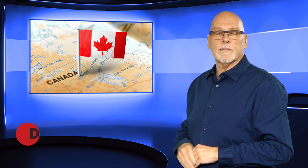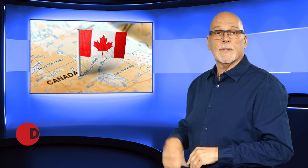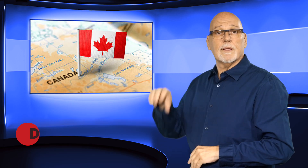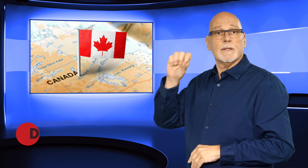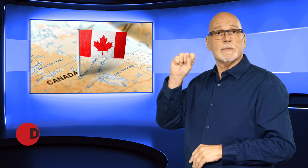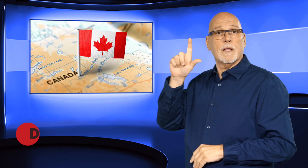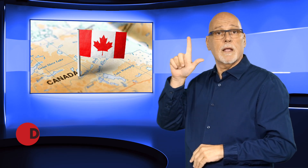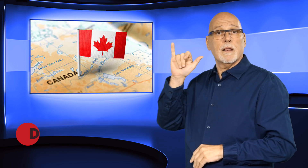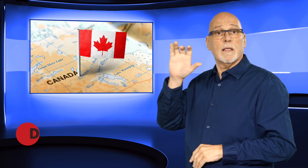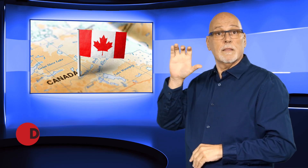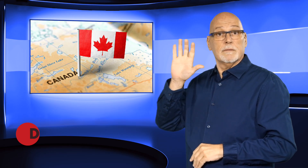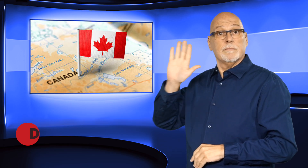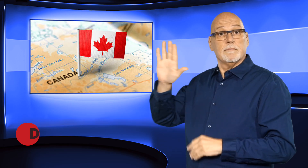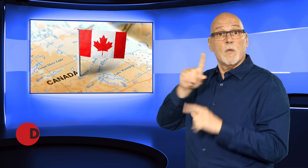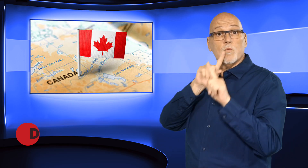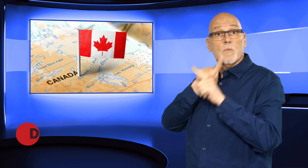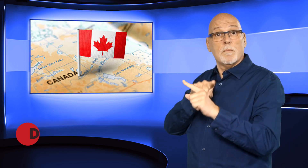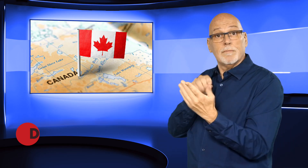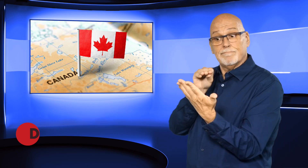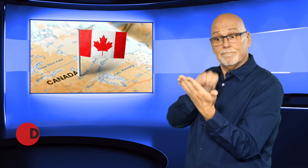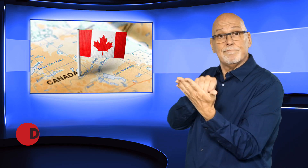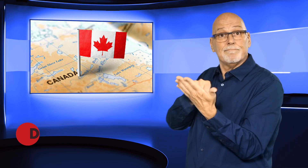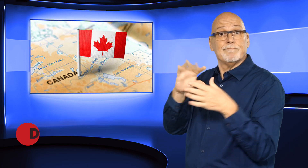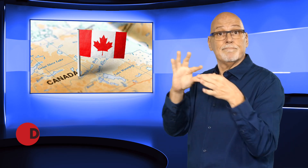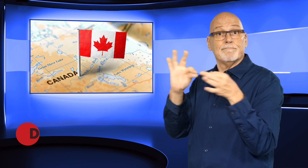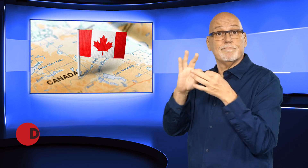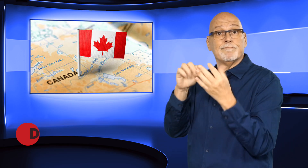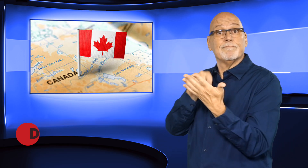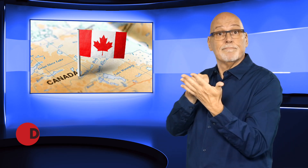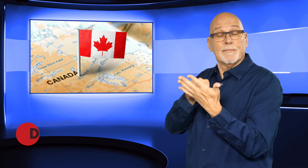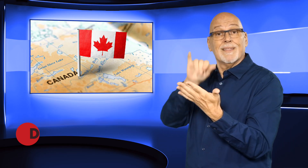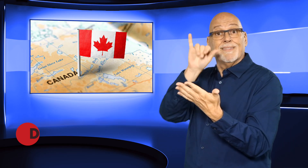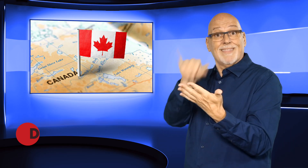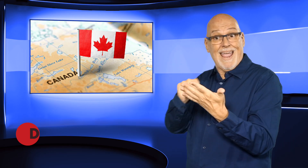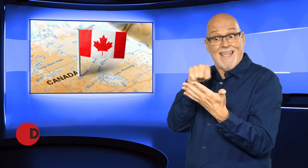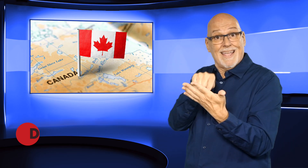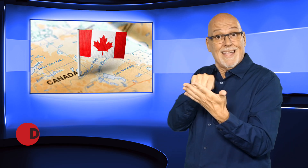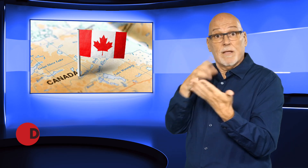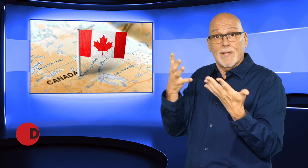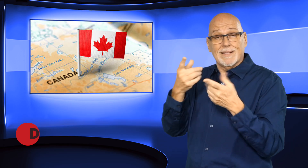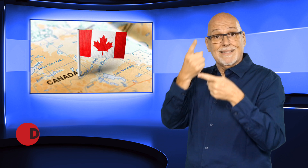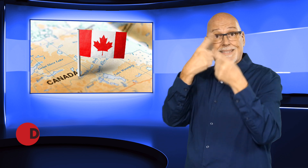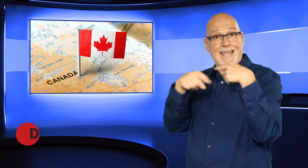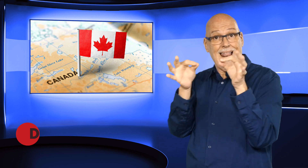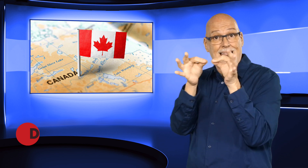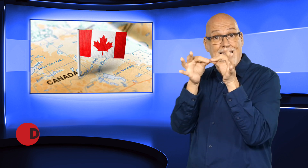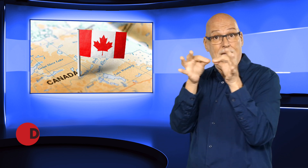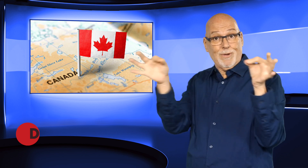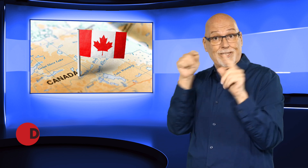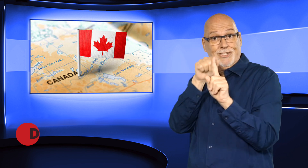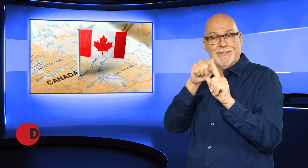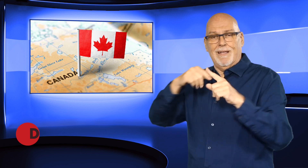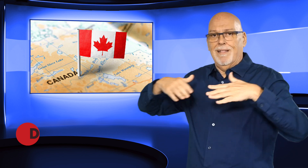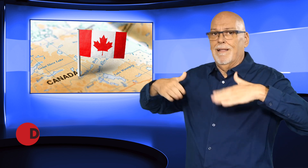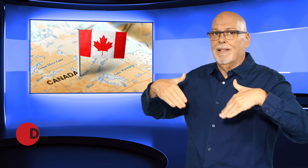[ANSELMO]: SLIC’s report says that sign languages are not yet recognized